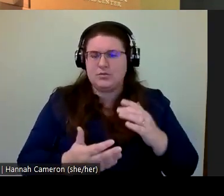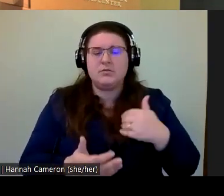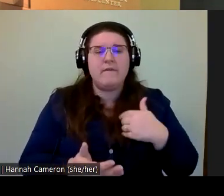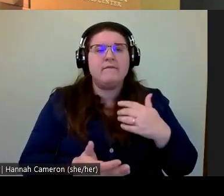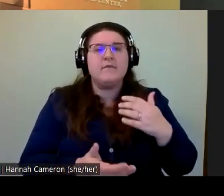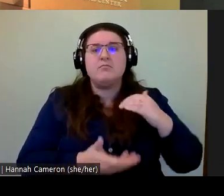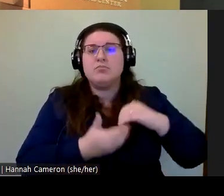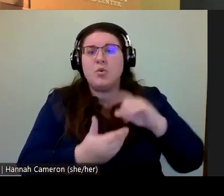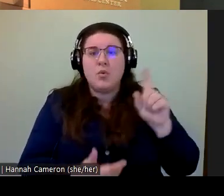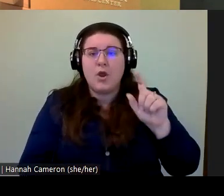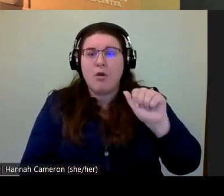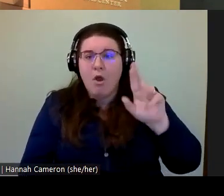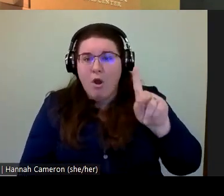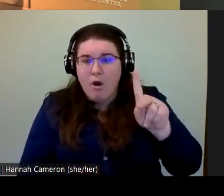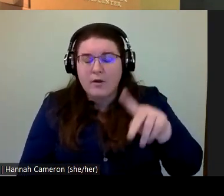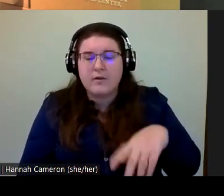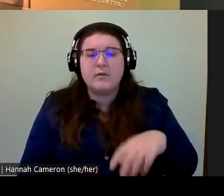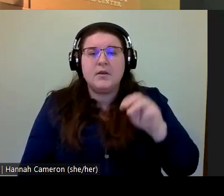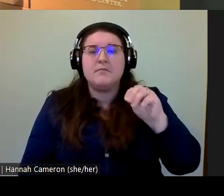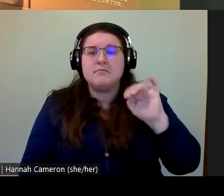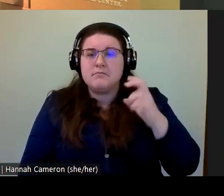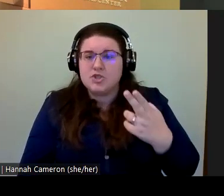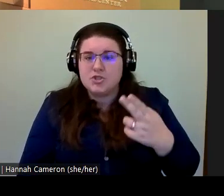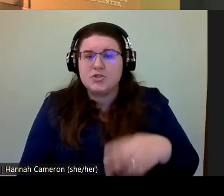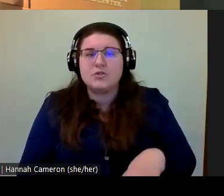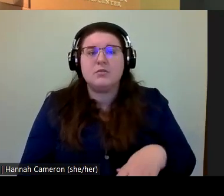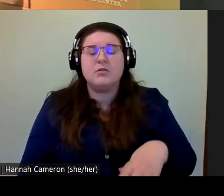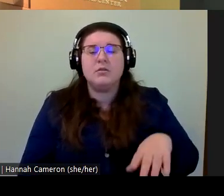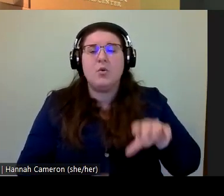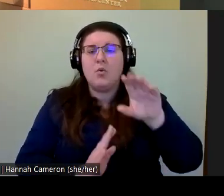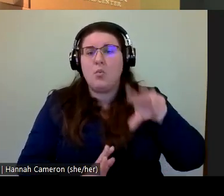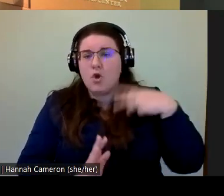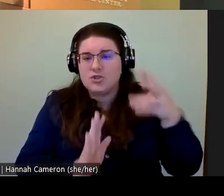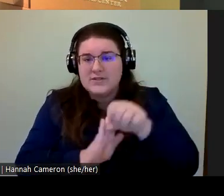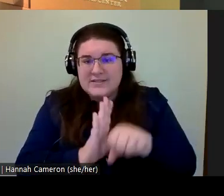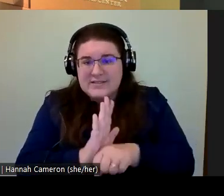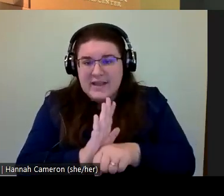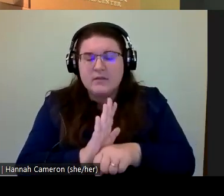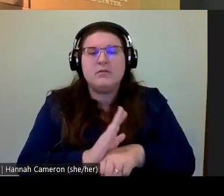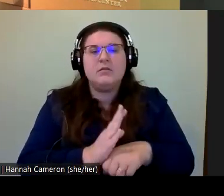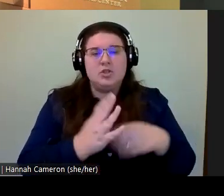and Michigan and in the state of Washington uh we screened over 3,000 uh patients for this trial we